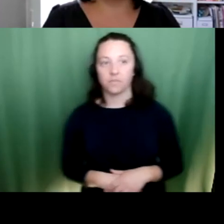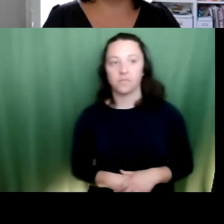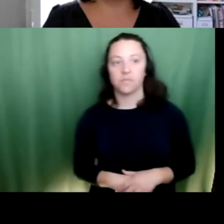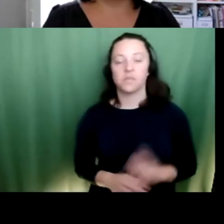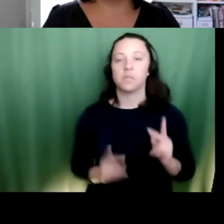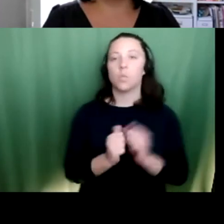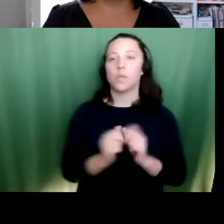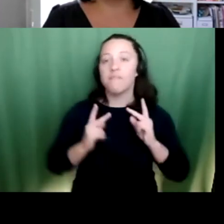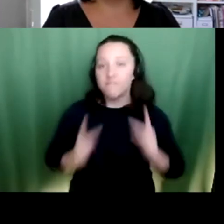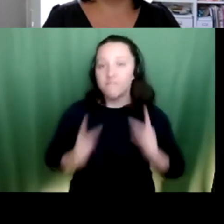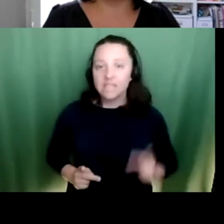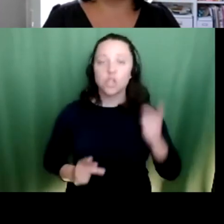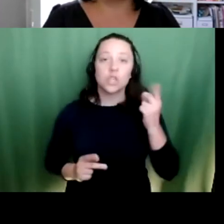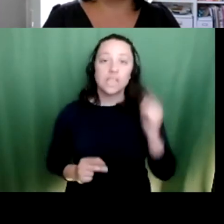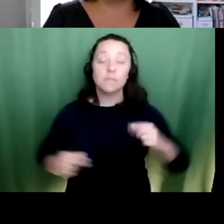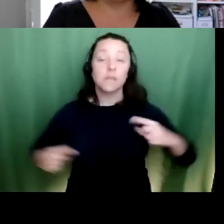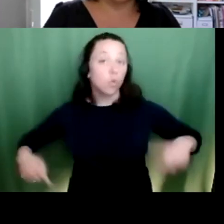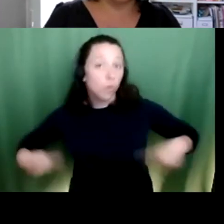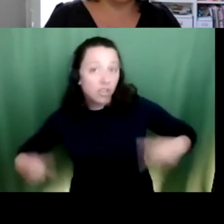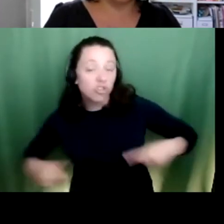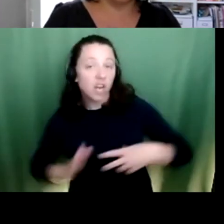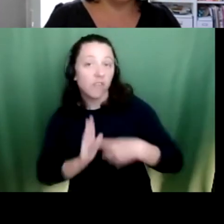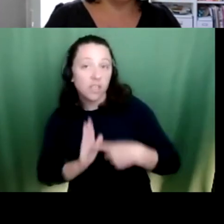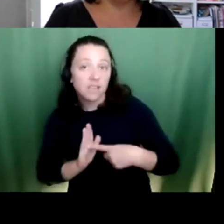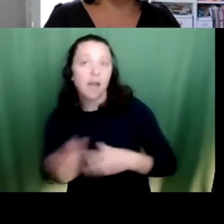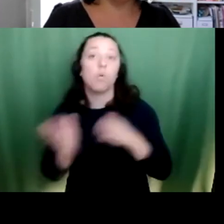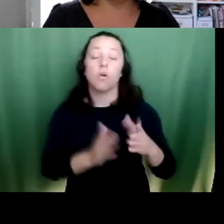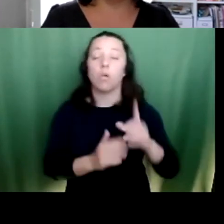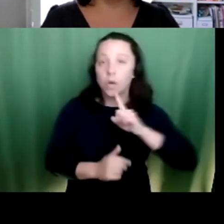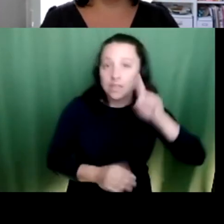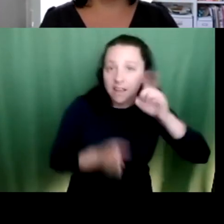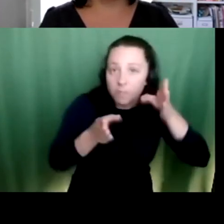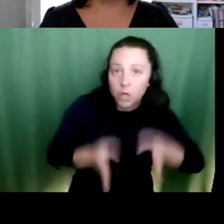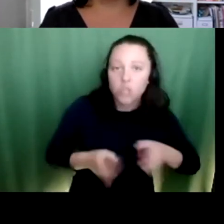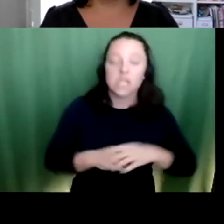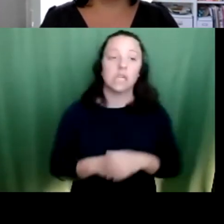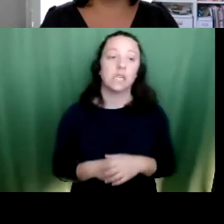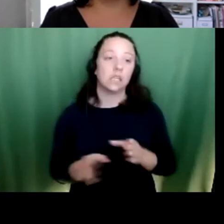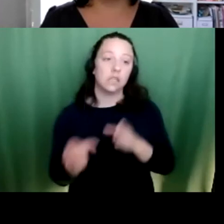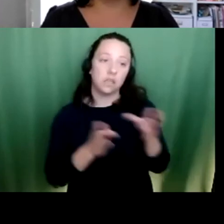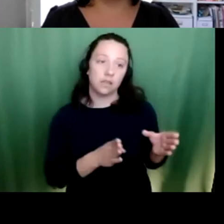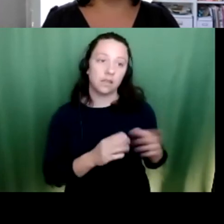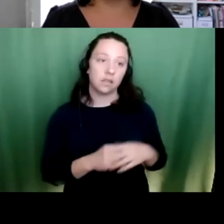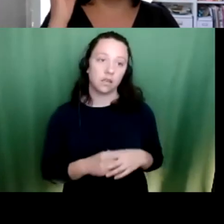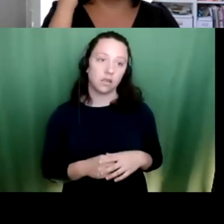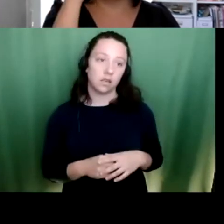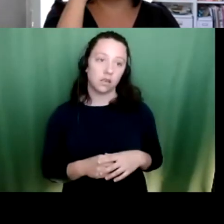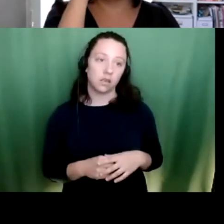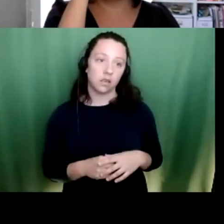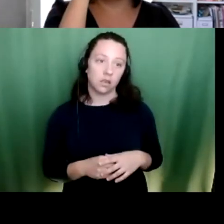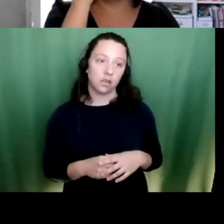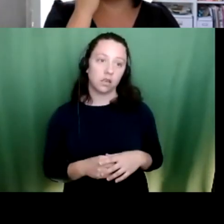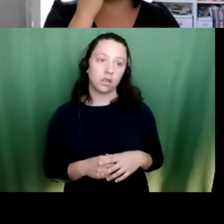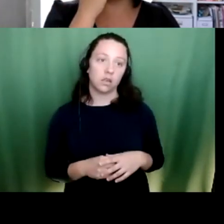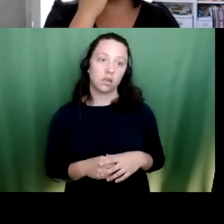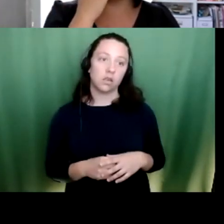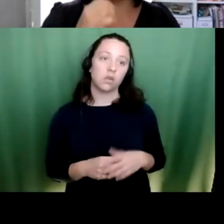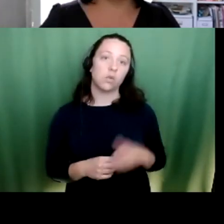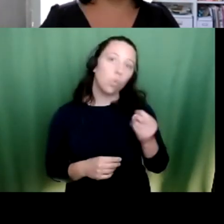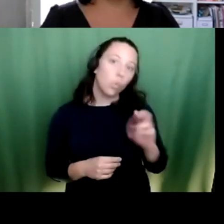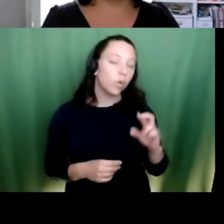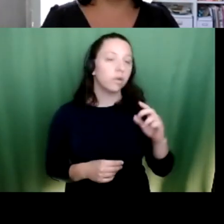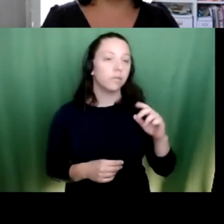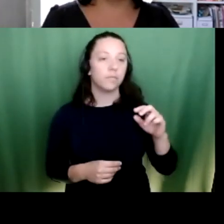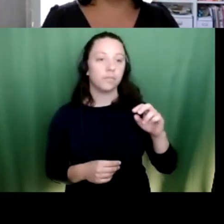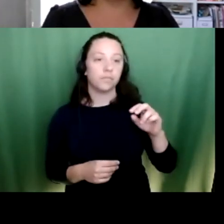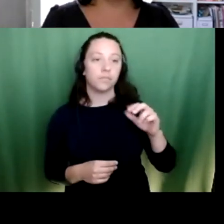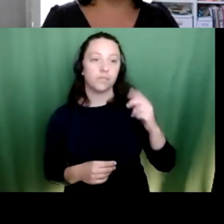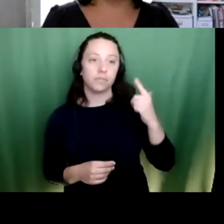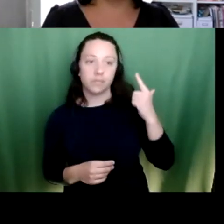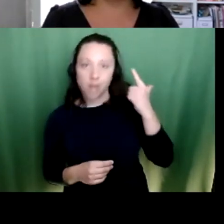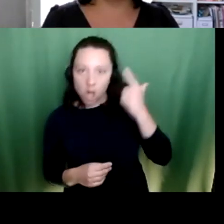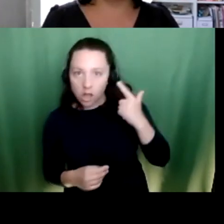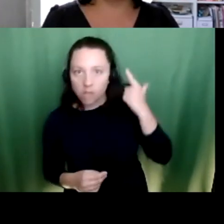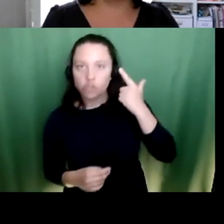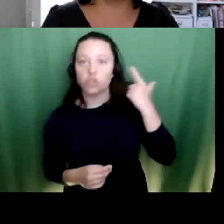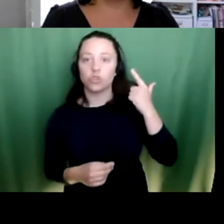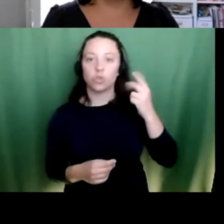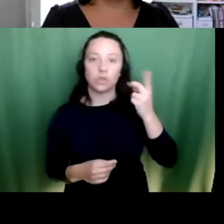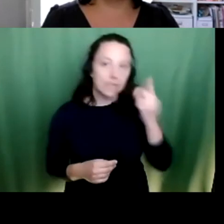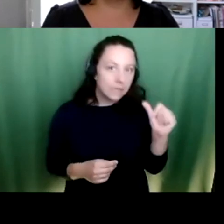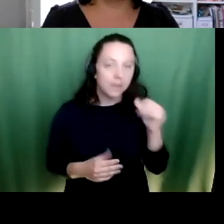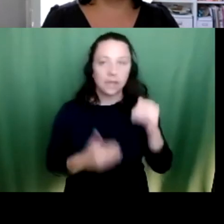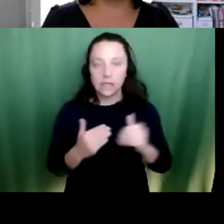in a wheelchair or someone who is deaf or someone with logical disability. And so it was actually